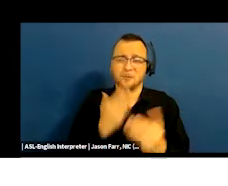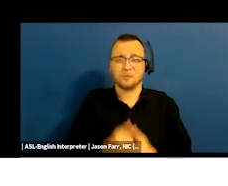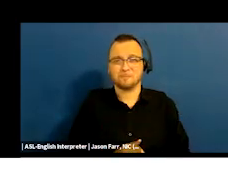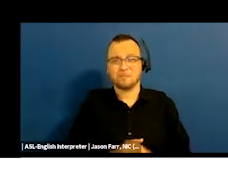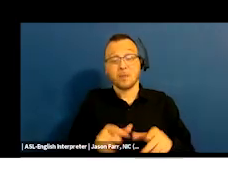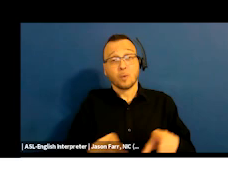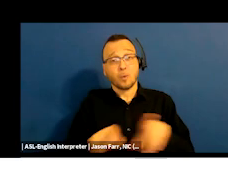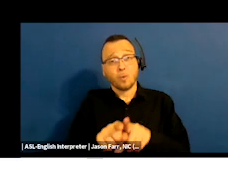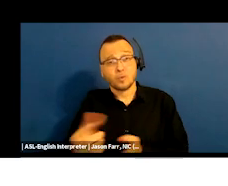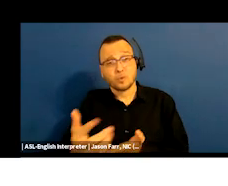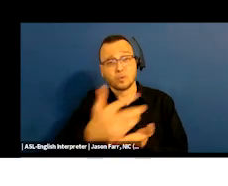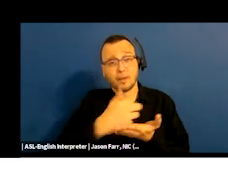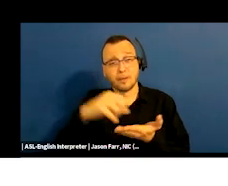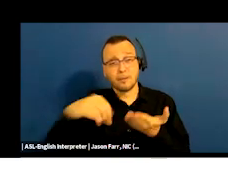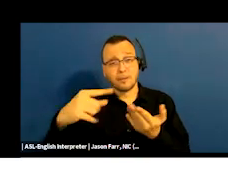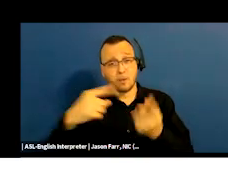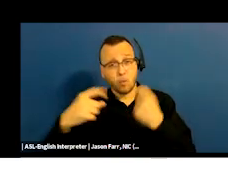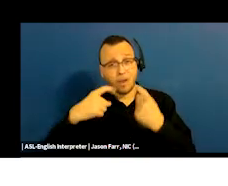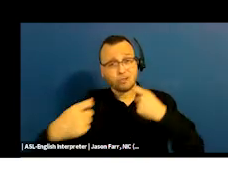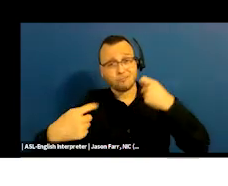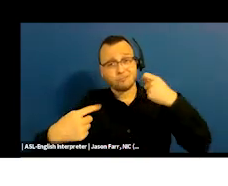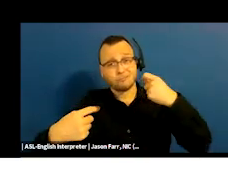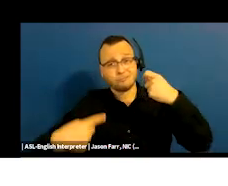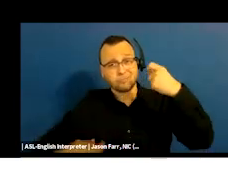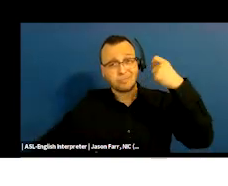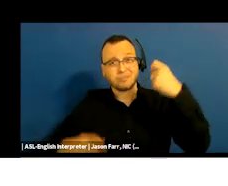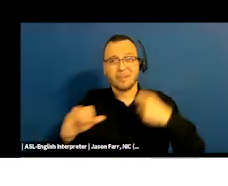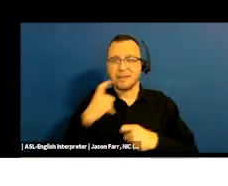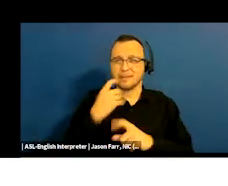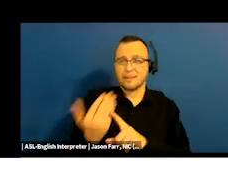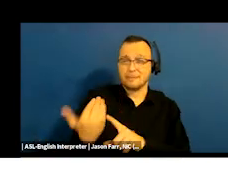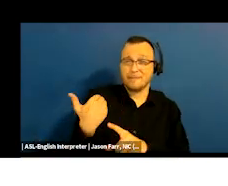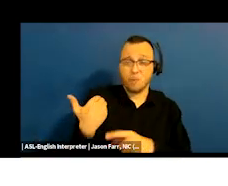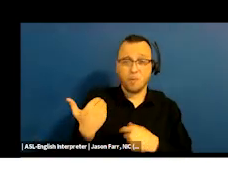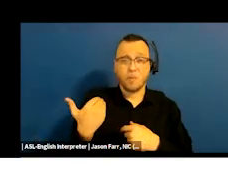Me and my team, we've been reading all of the Q&A and the comments, and we will make sure we get that feedback to you.